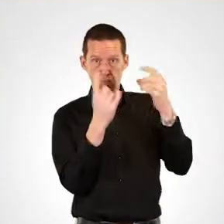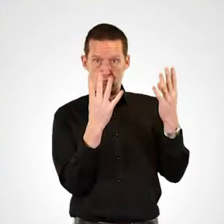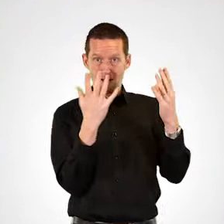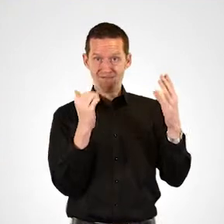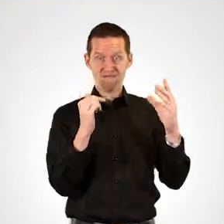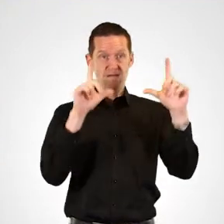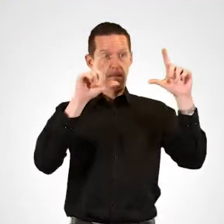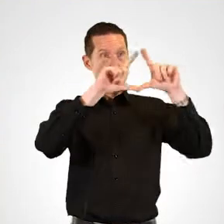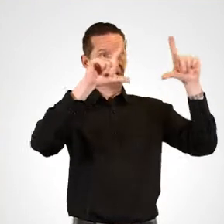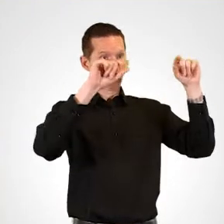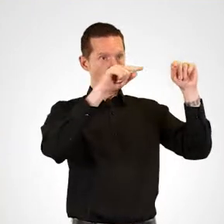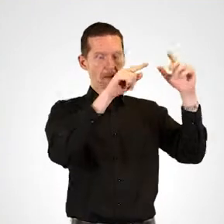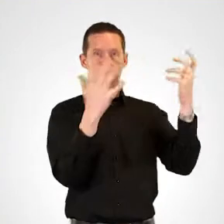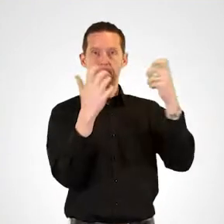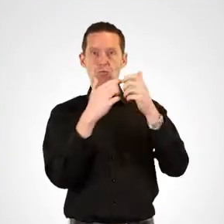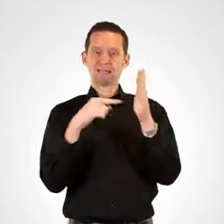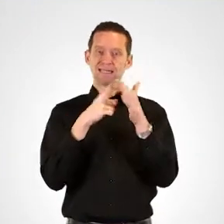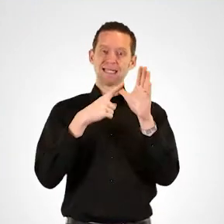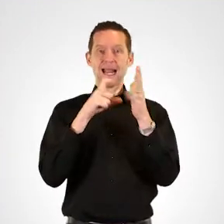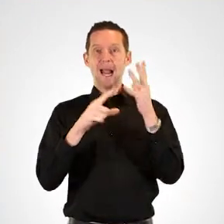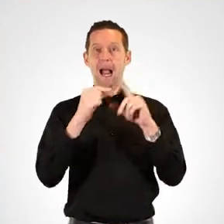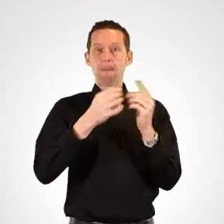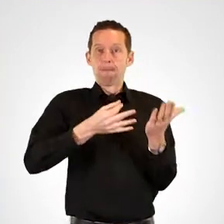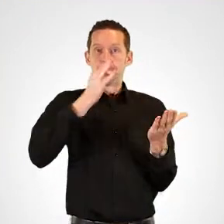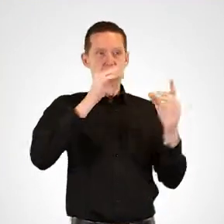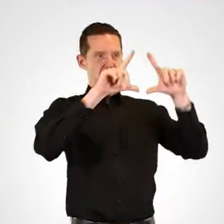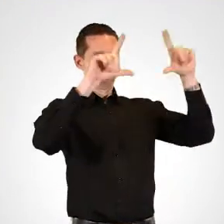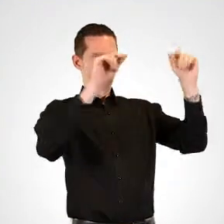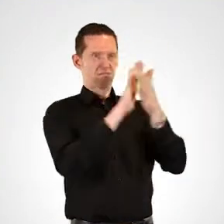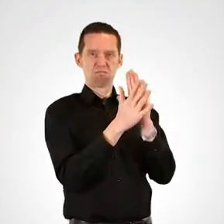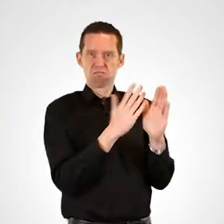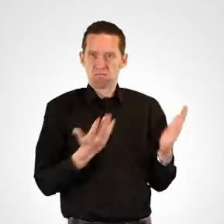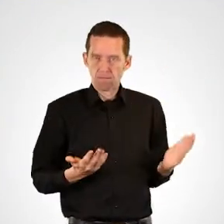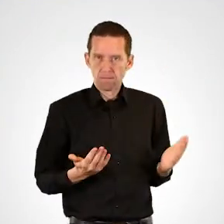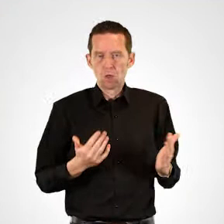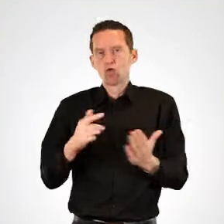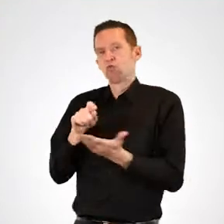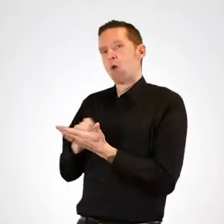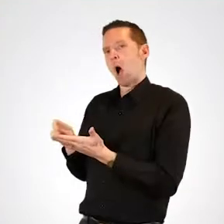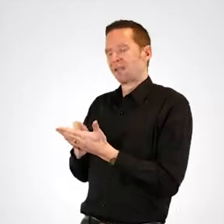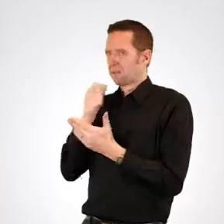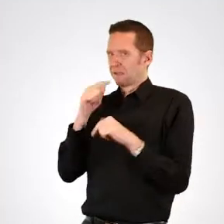I've got a picture, it matches the representation. Writing is a different kind of animal.